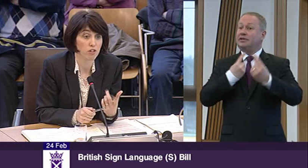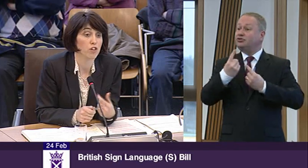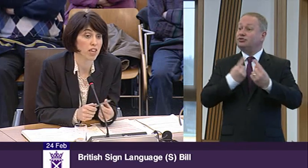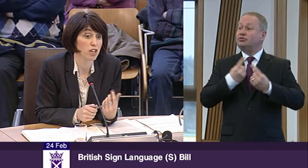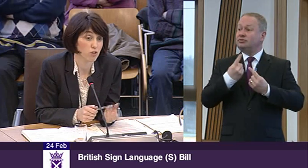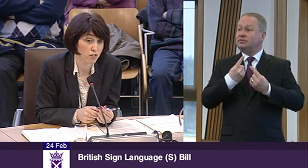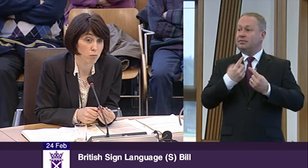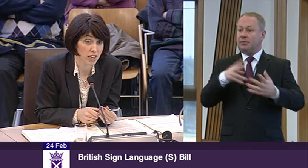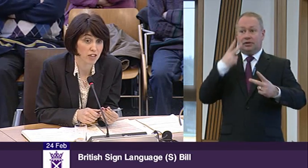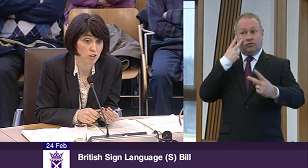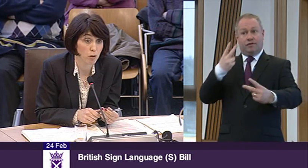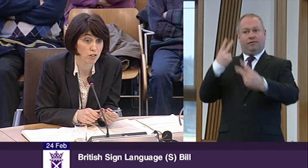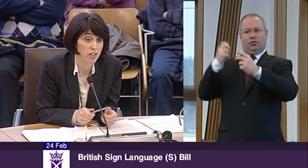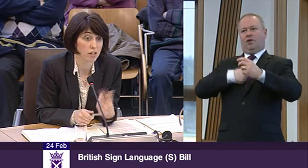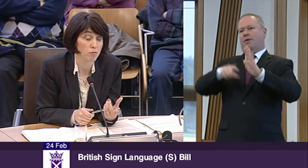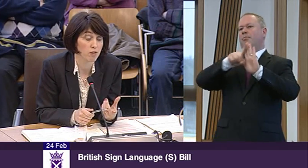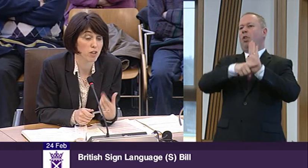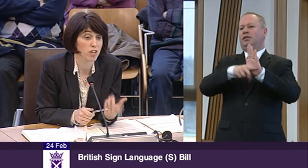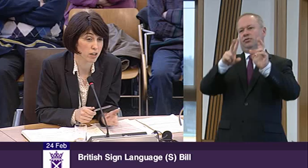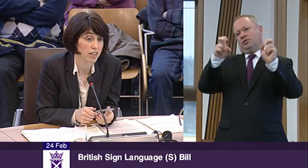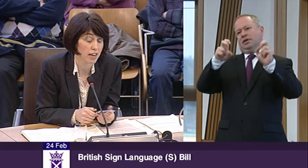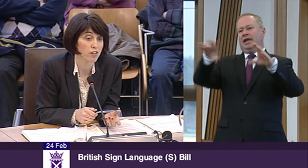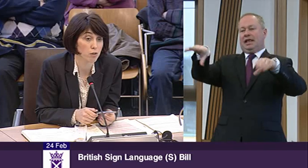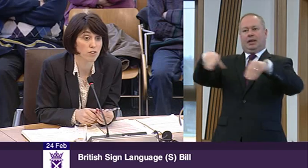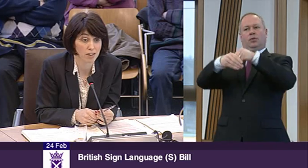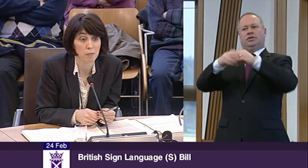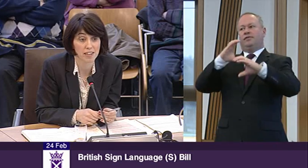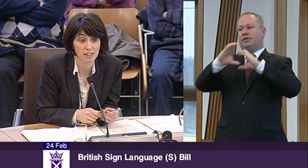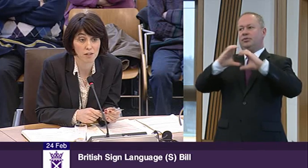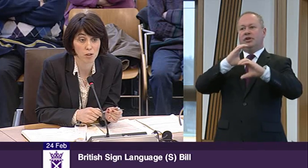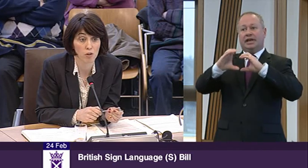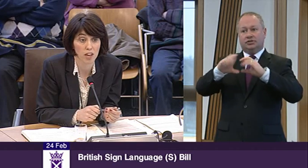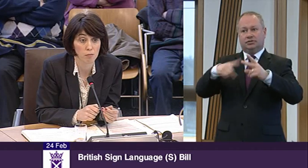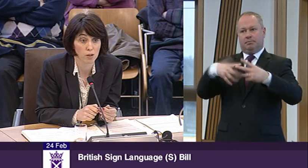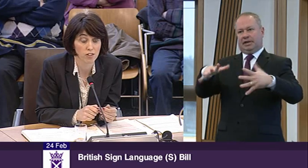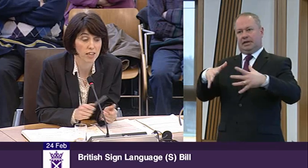have been reviewing our inclusive communications policy and doing a health and equalities impact